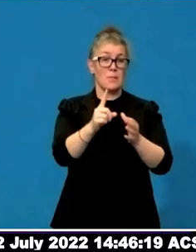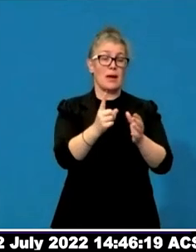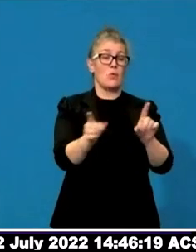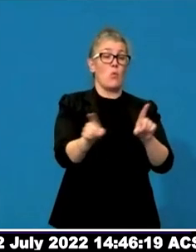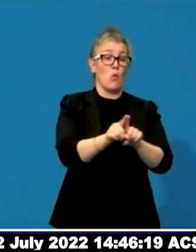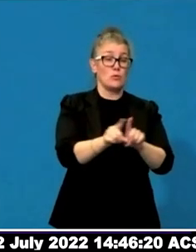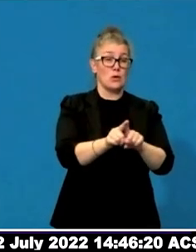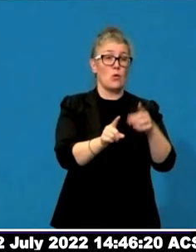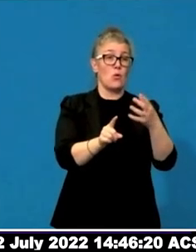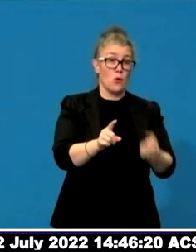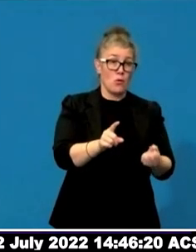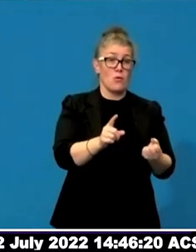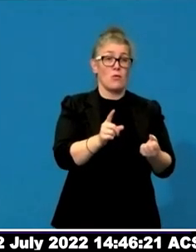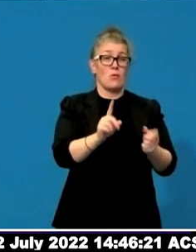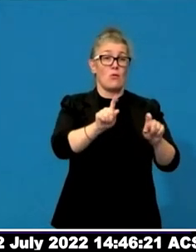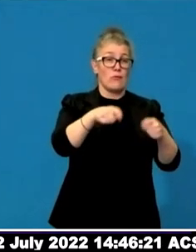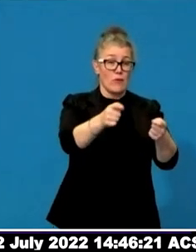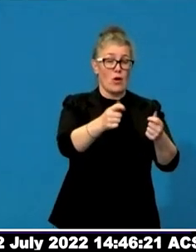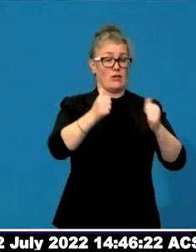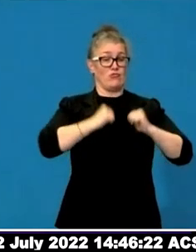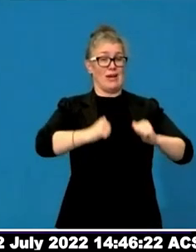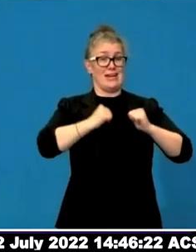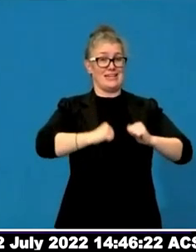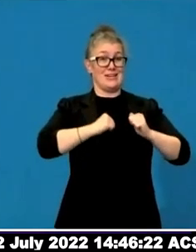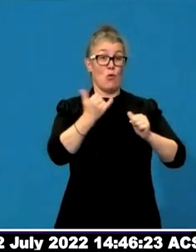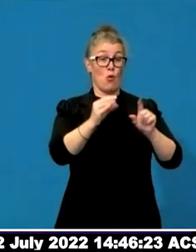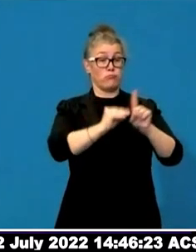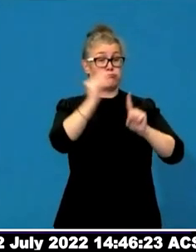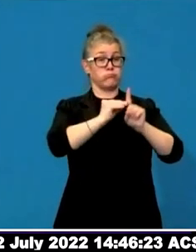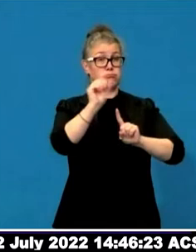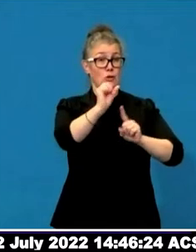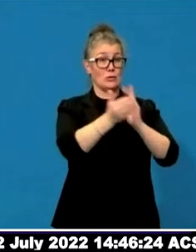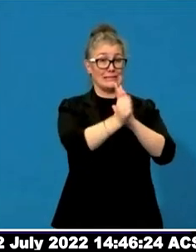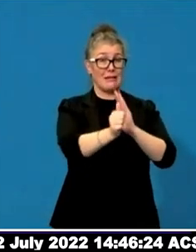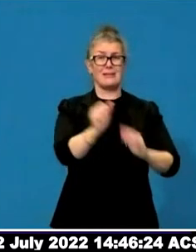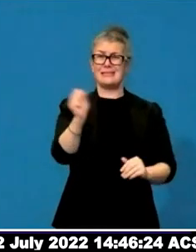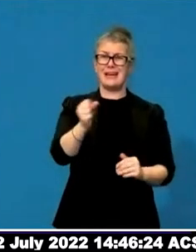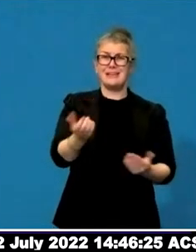in modern parlance, might be called up-skilling to be able to do the job well? Absolutely, yes.